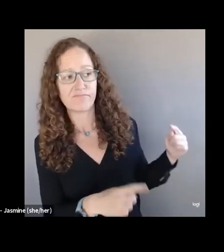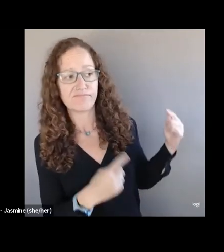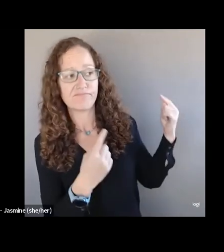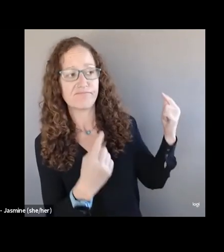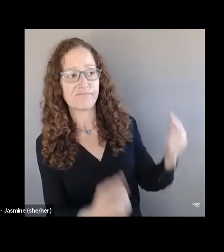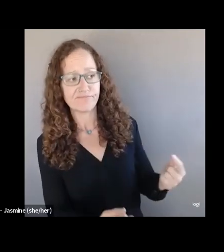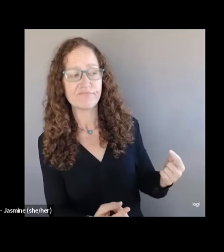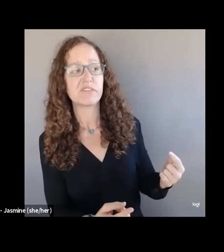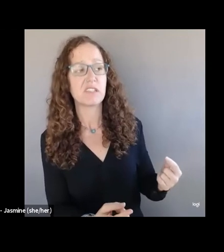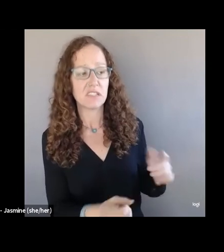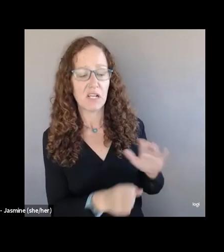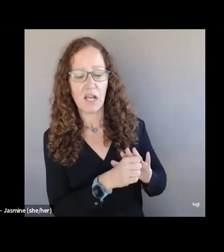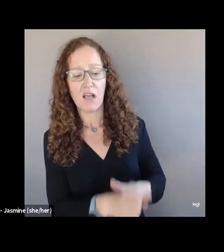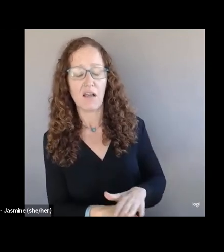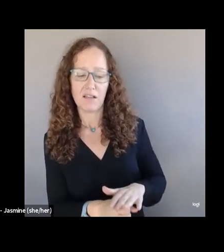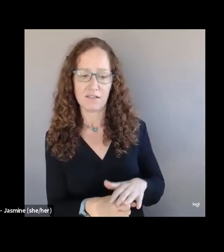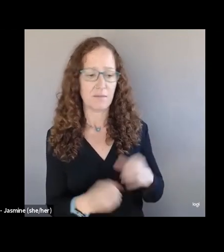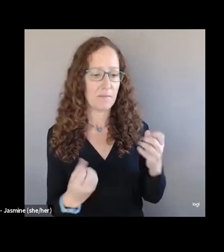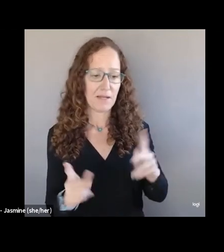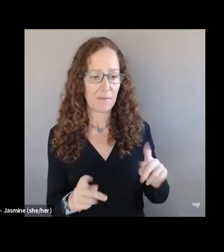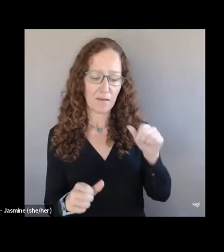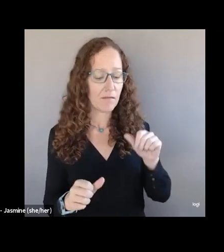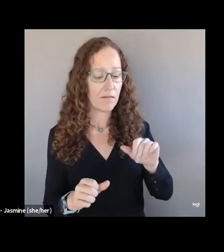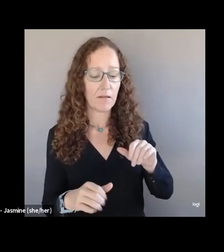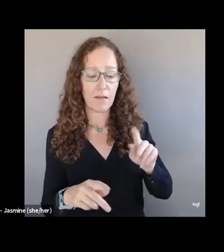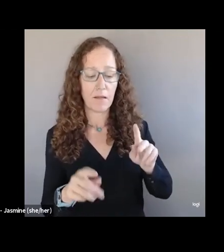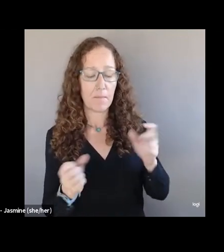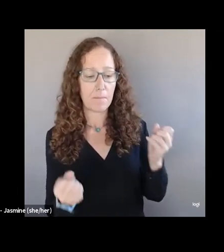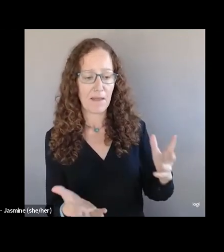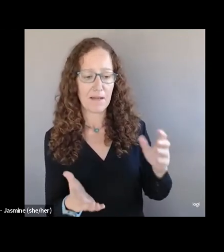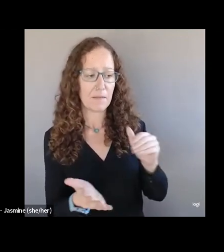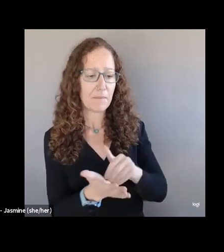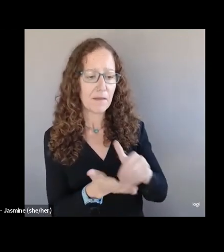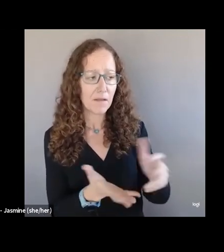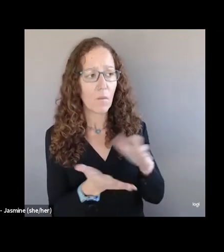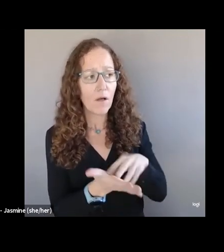learning to millions, as a way to deny their humanity. So this